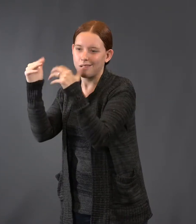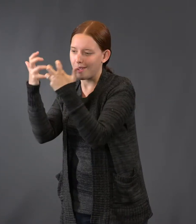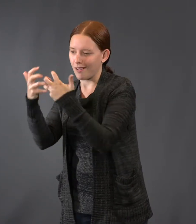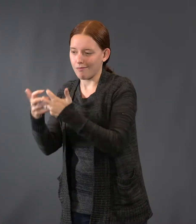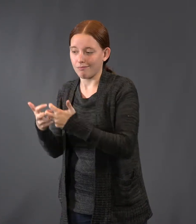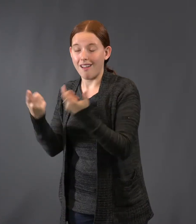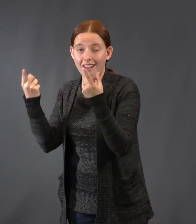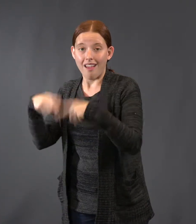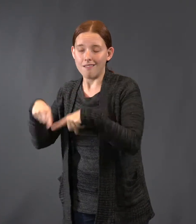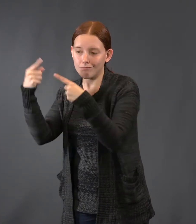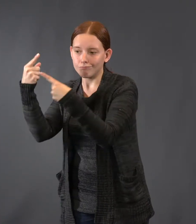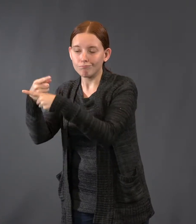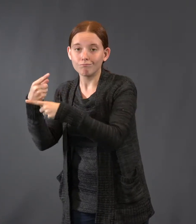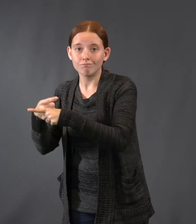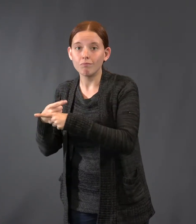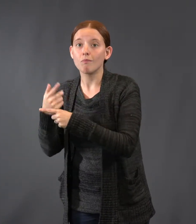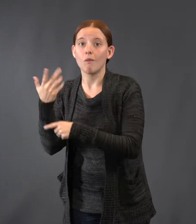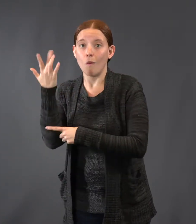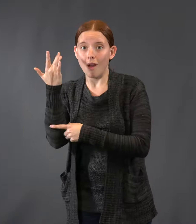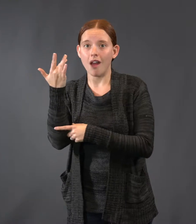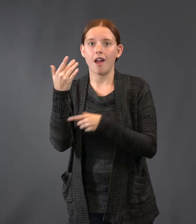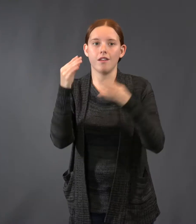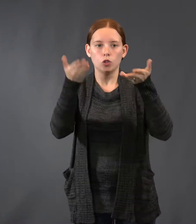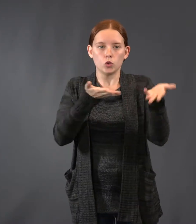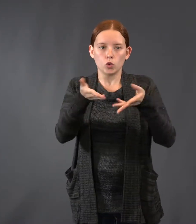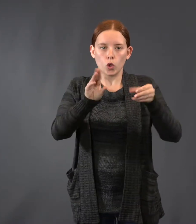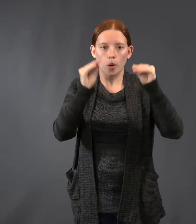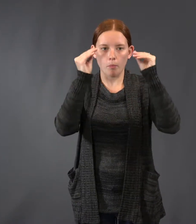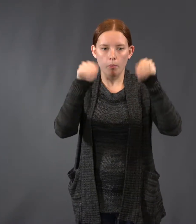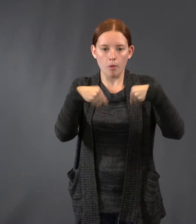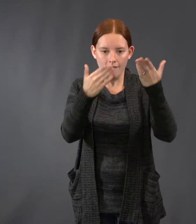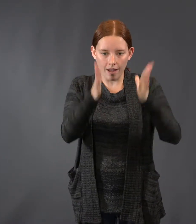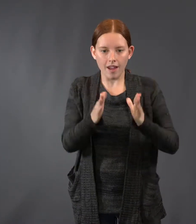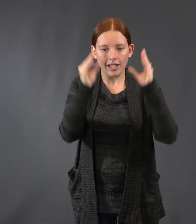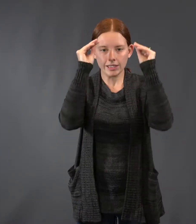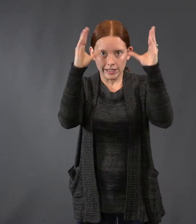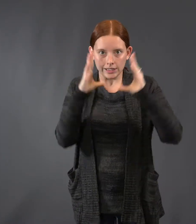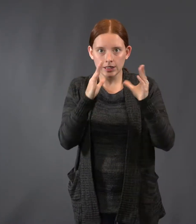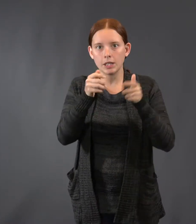We started running into problems when the service providers, teachers, and administrators